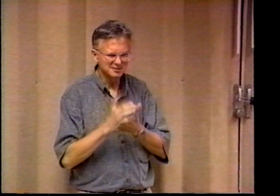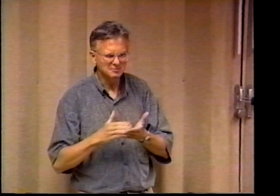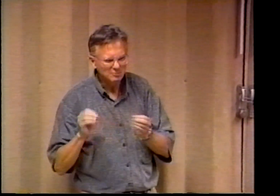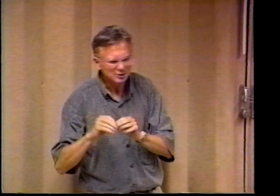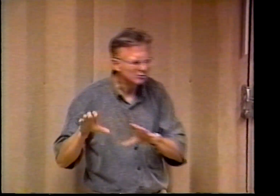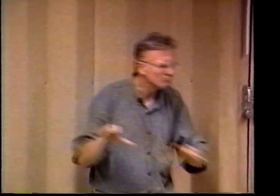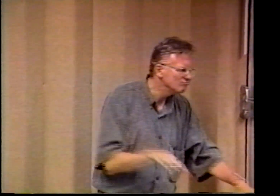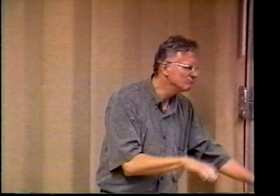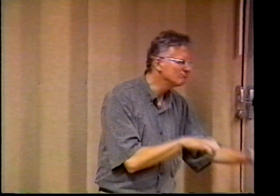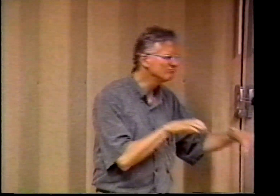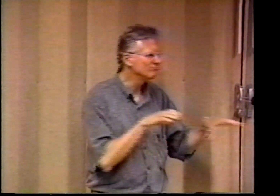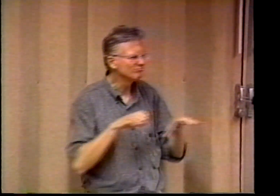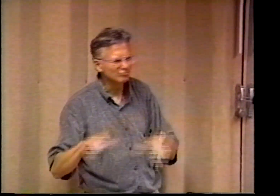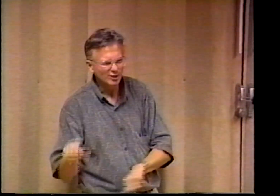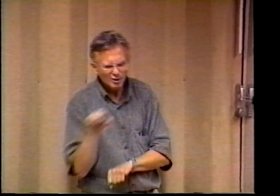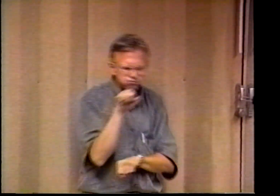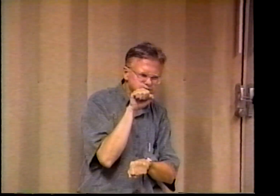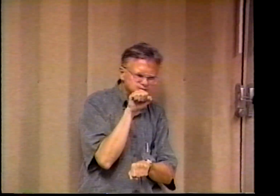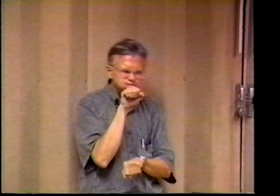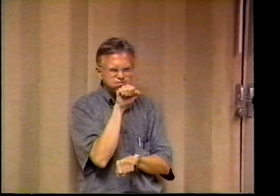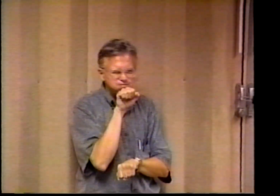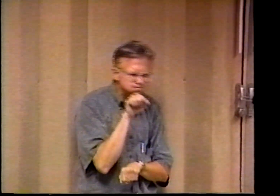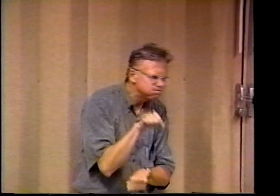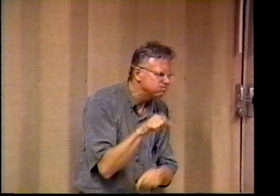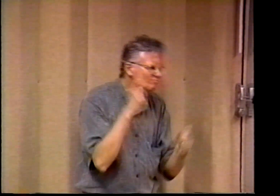"There are lots of different stories, and different ways to do it.